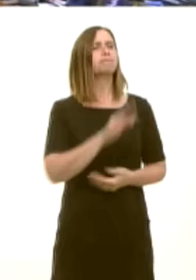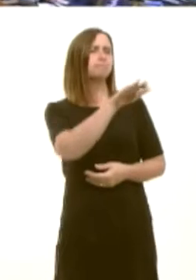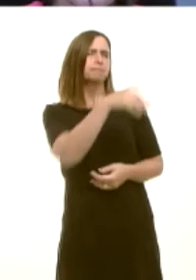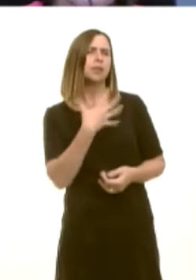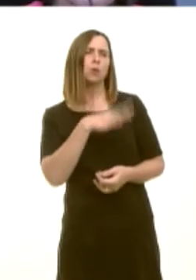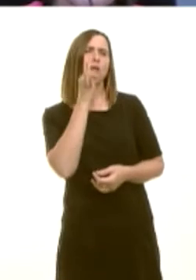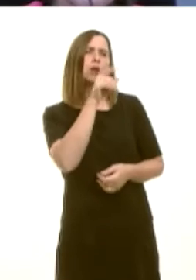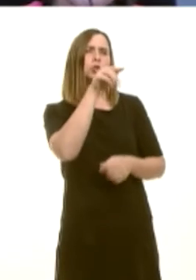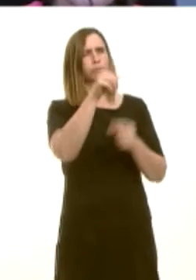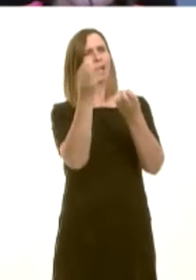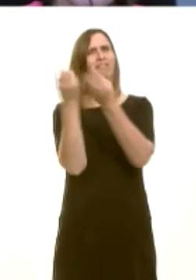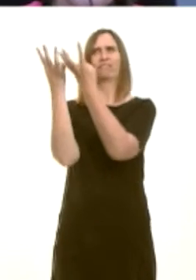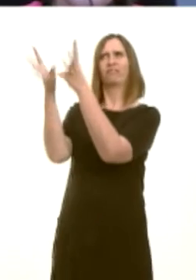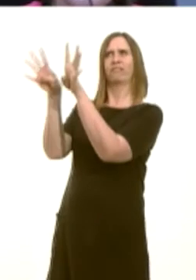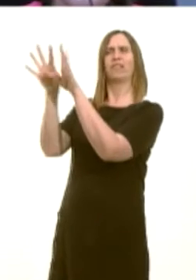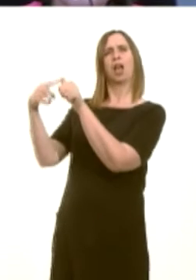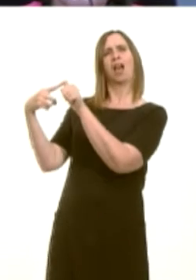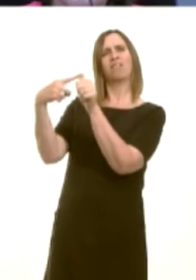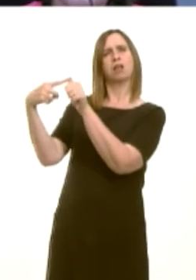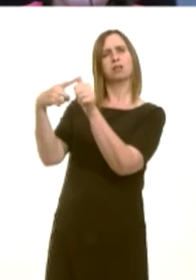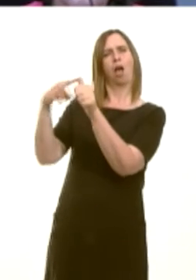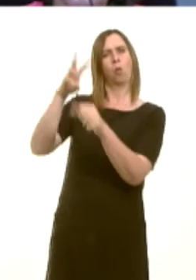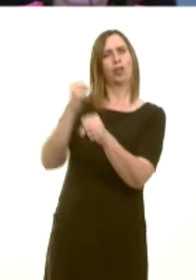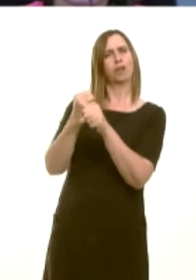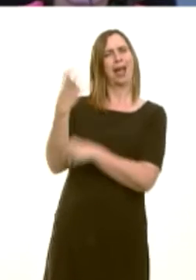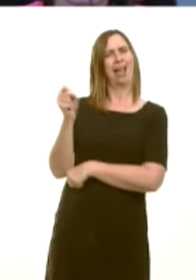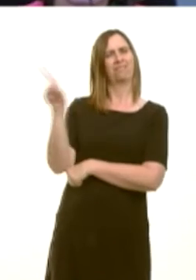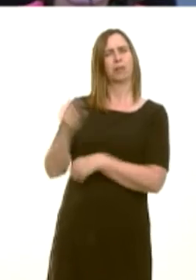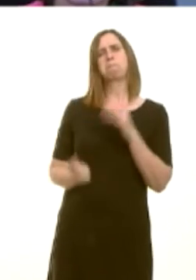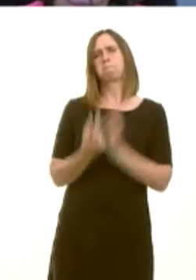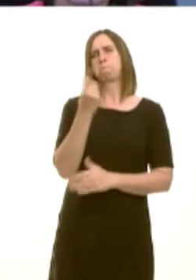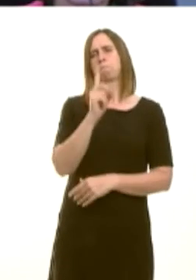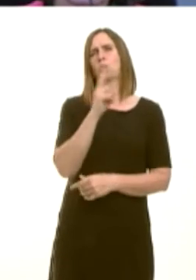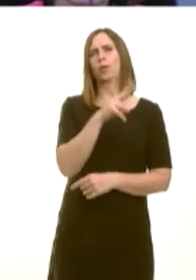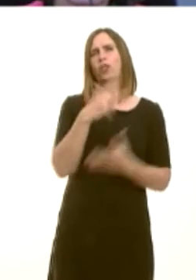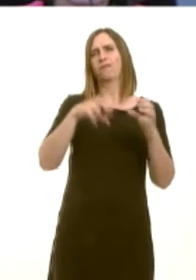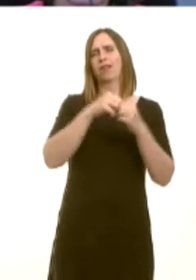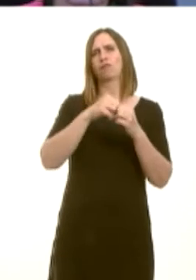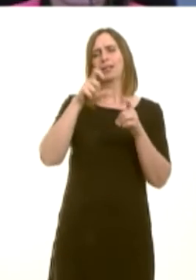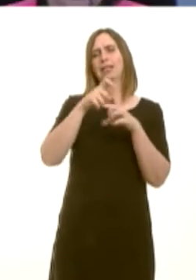the role of advisers within the Welsh Government. On 23 February, Mr David Goldstone wrote to